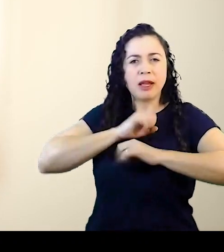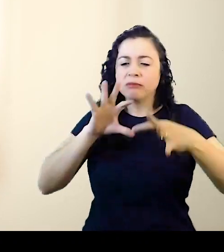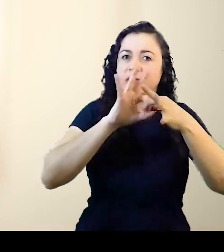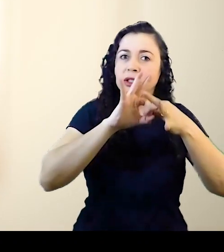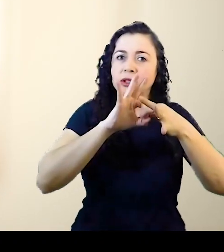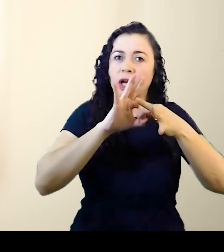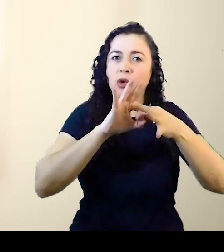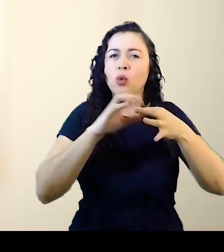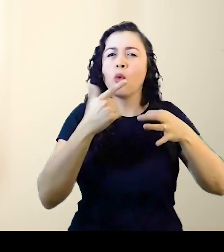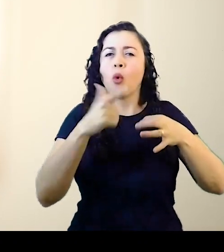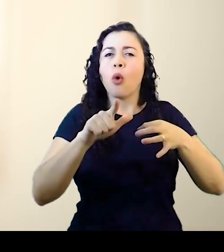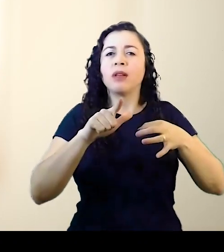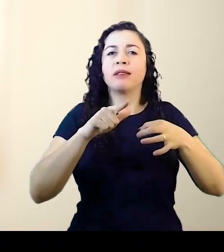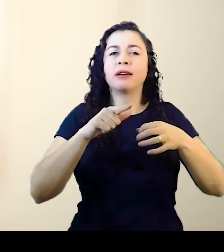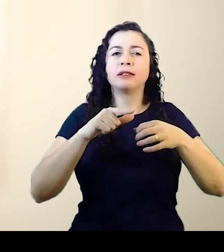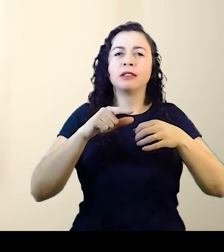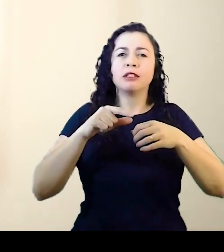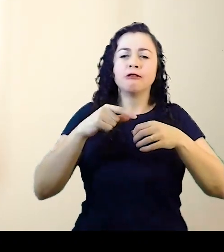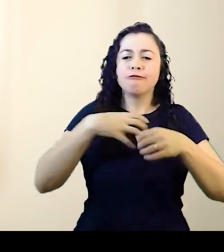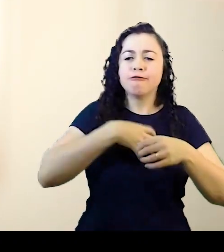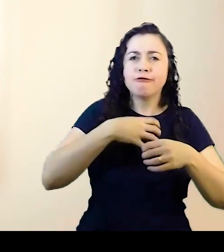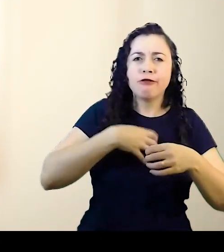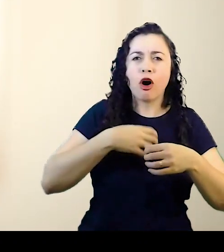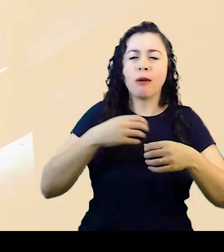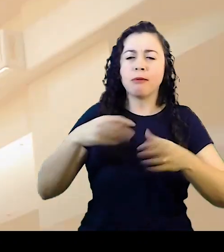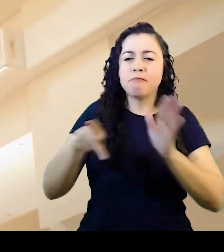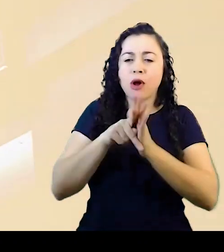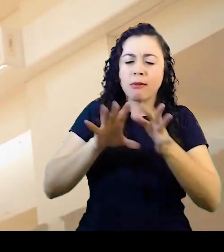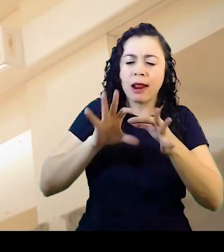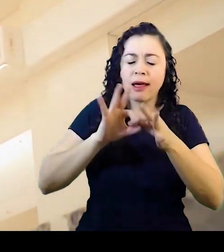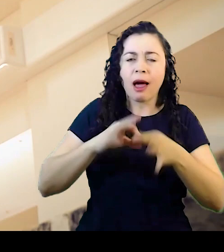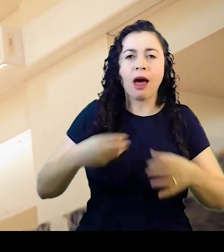that are modulated in the aging process.